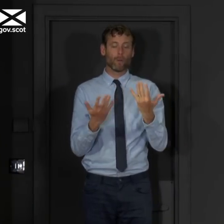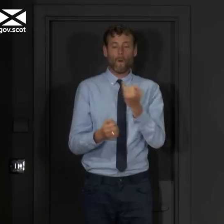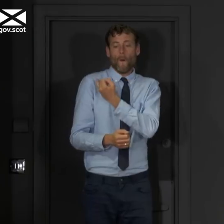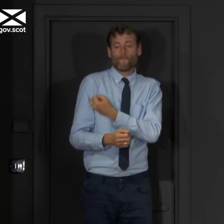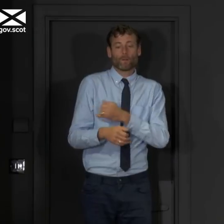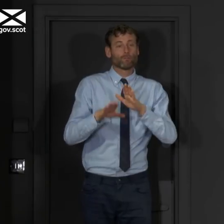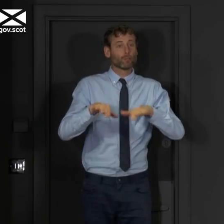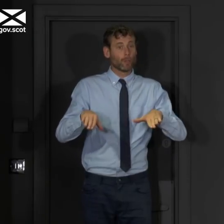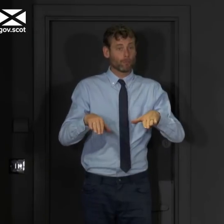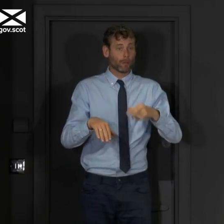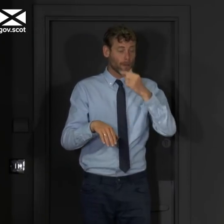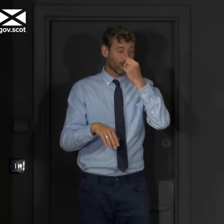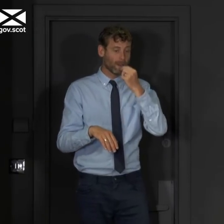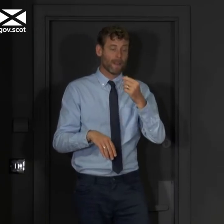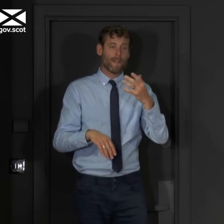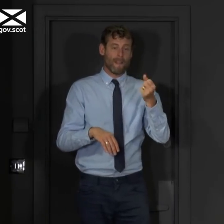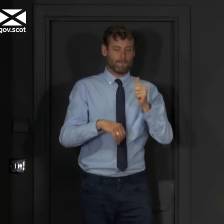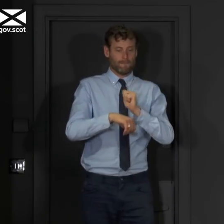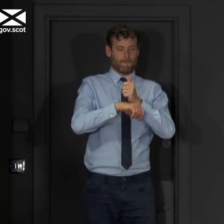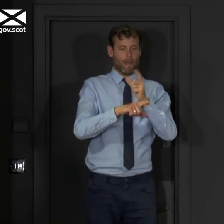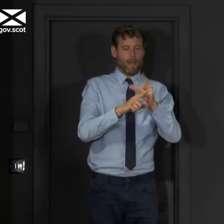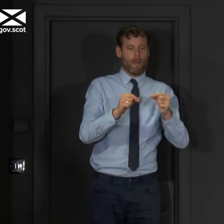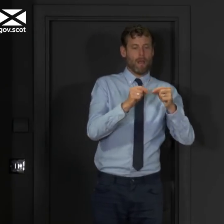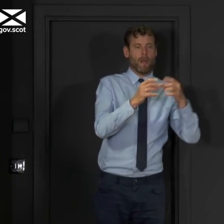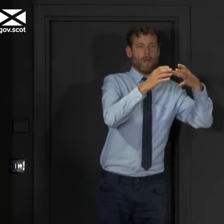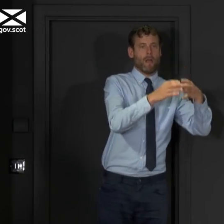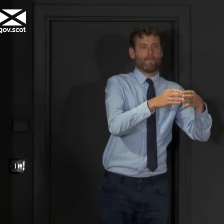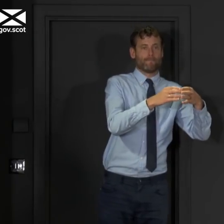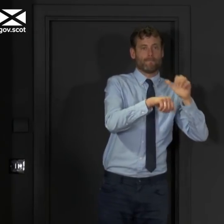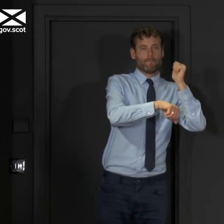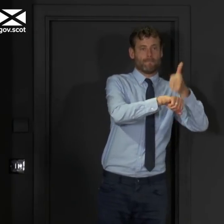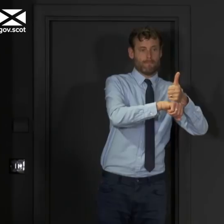a hub provision right throughout this crisis. Part of the phase one changes is to increase